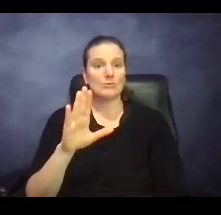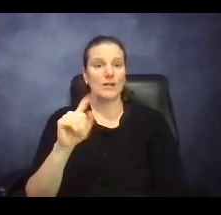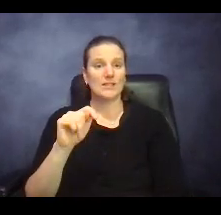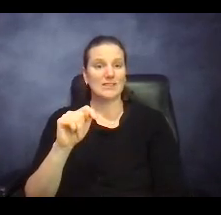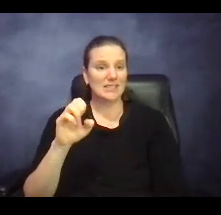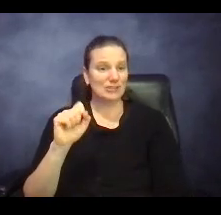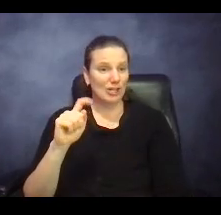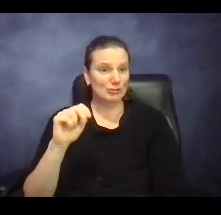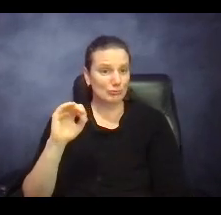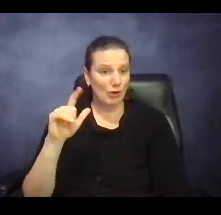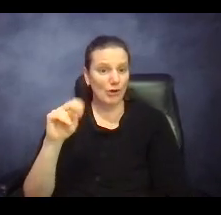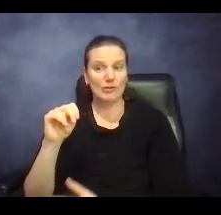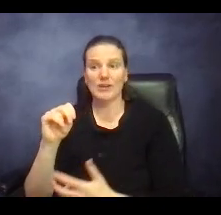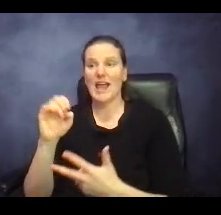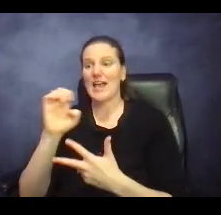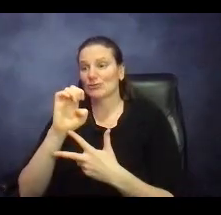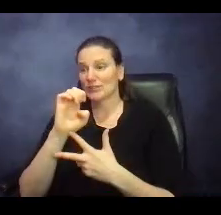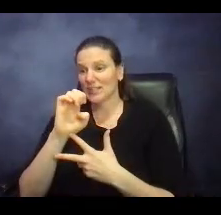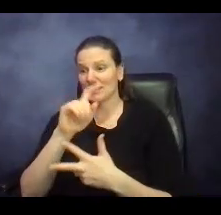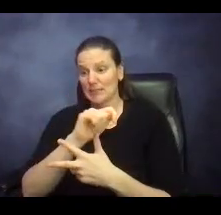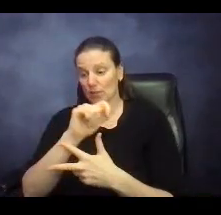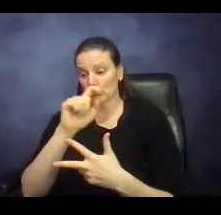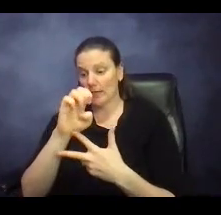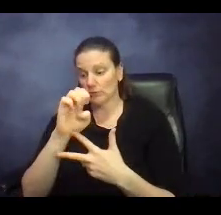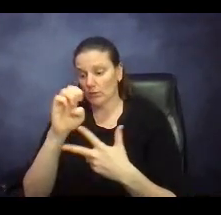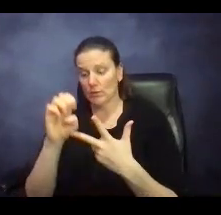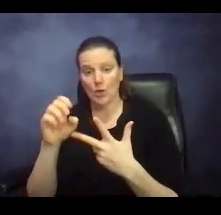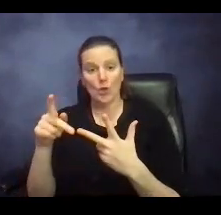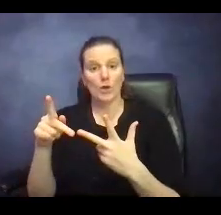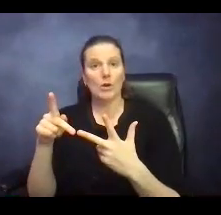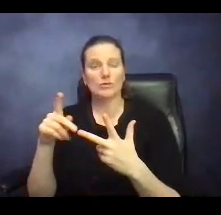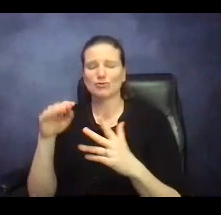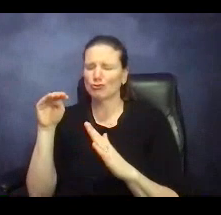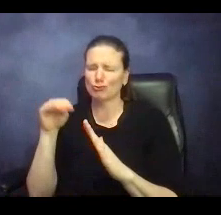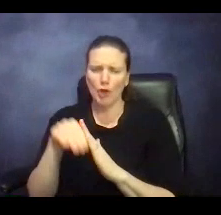and progesterone all start to drop in perimenopause. So it's, it is so important